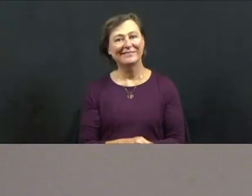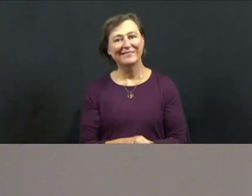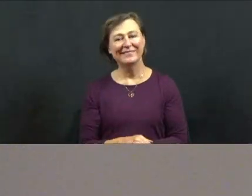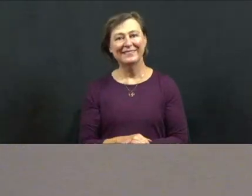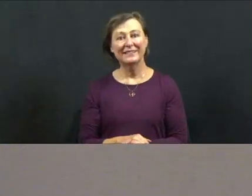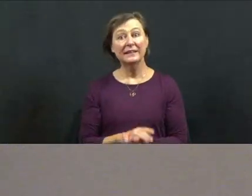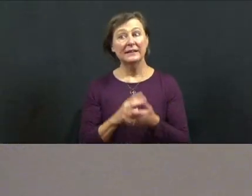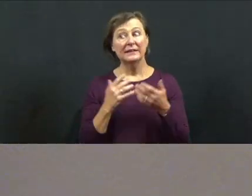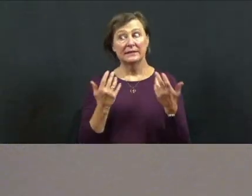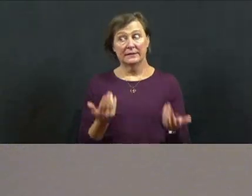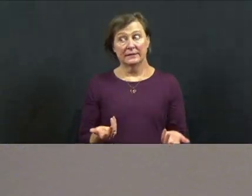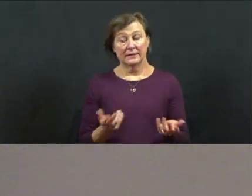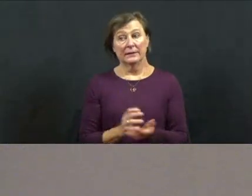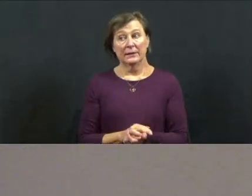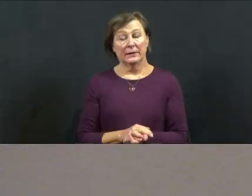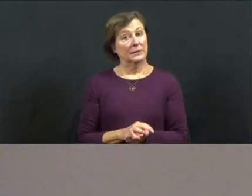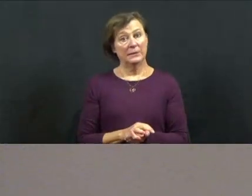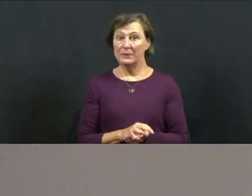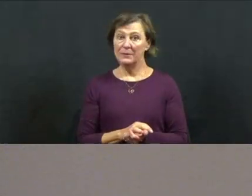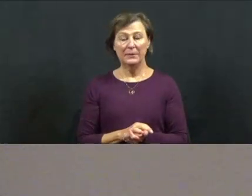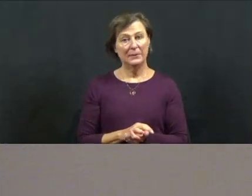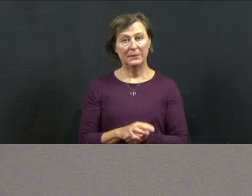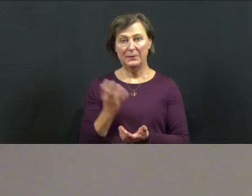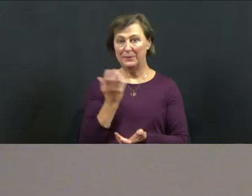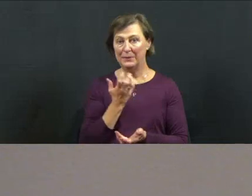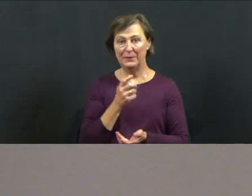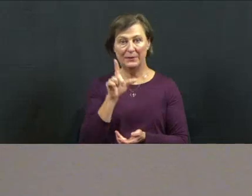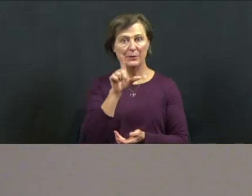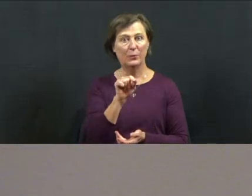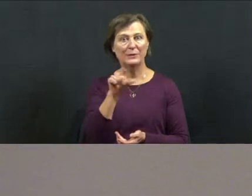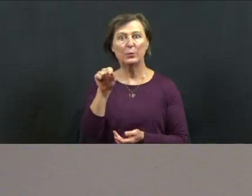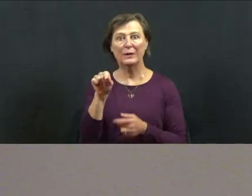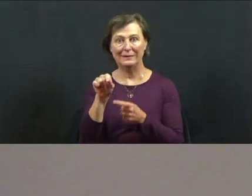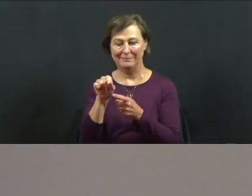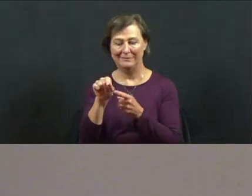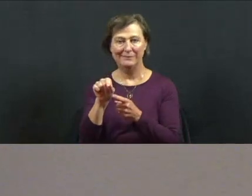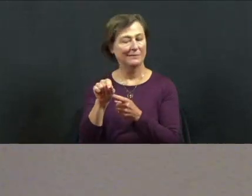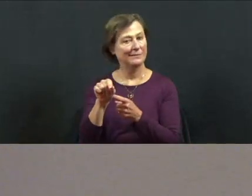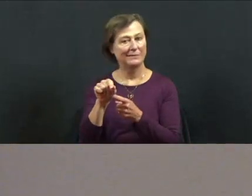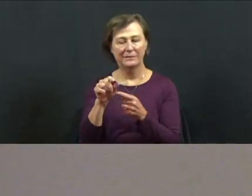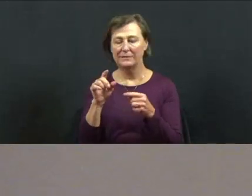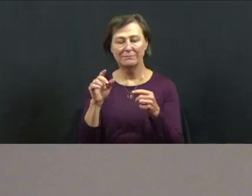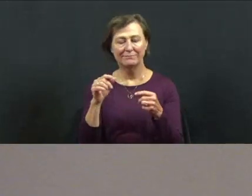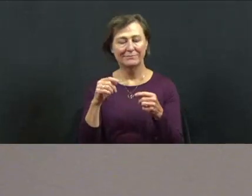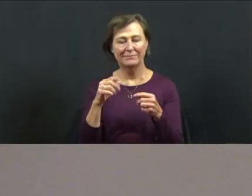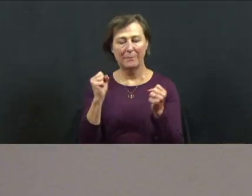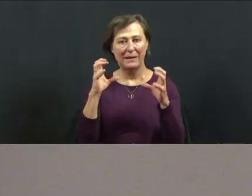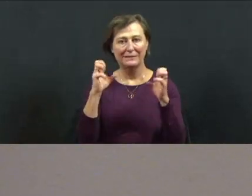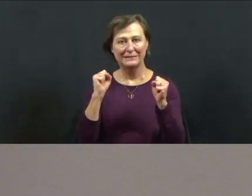Well, 2020. It's been quite a year, hasn't it?